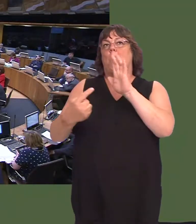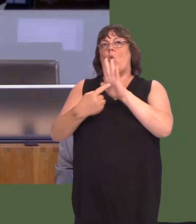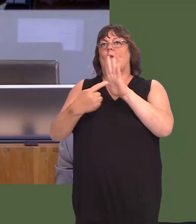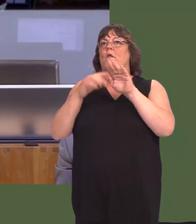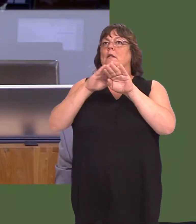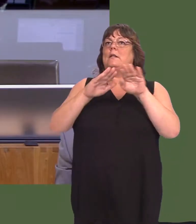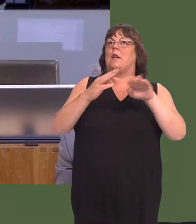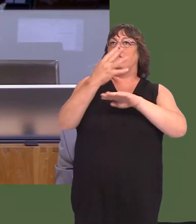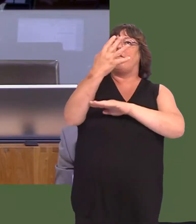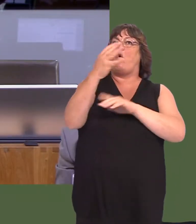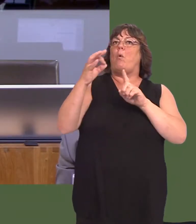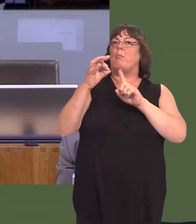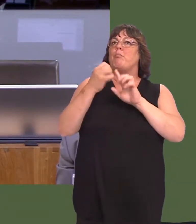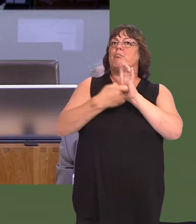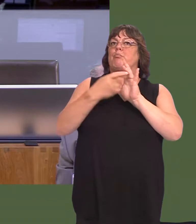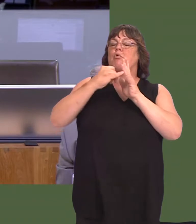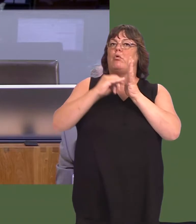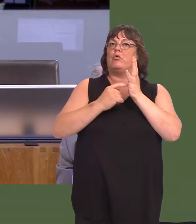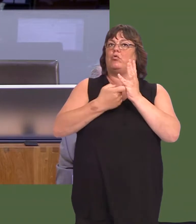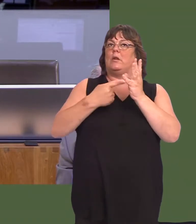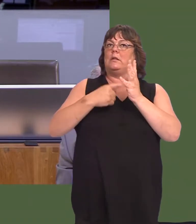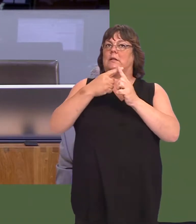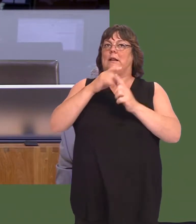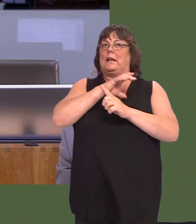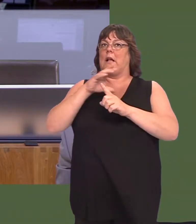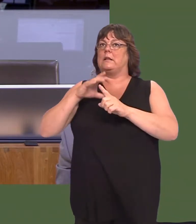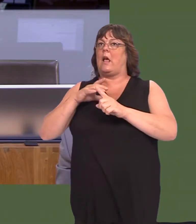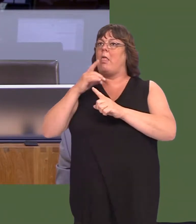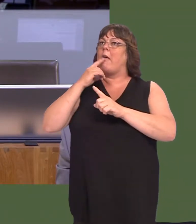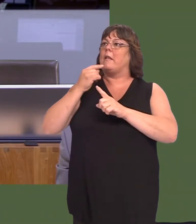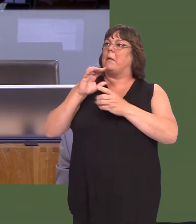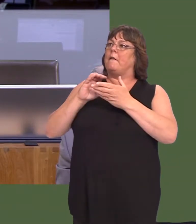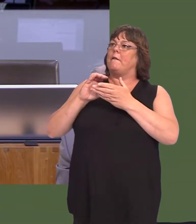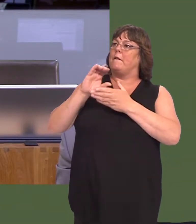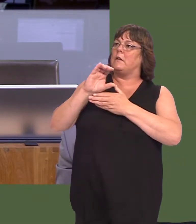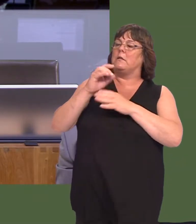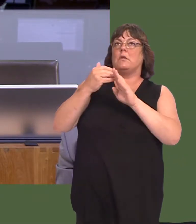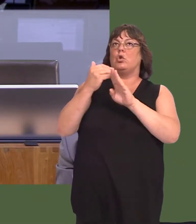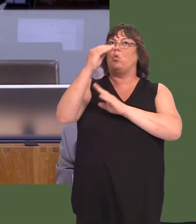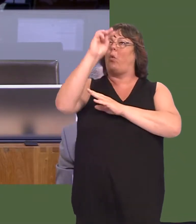cancer. It is National Institute for Health and Care Excellence approved and has been implemented, I think via the new treatment fund, so far in north Wales.